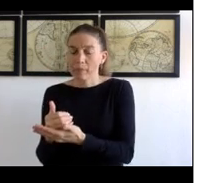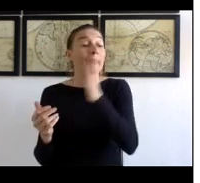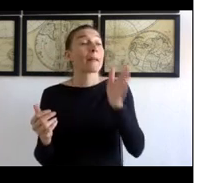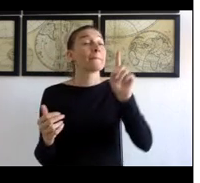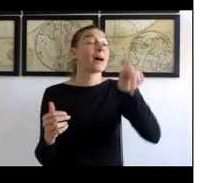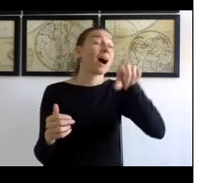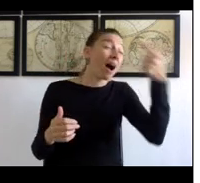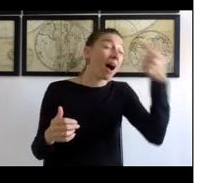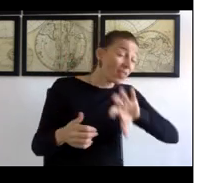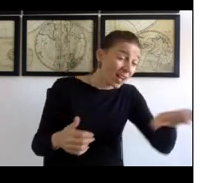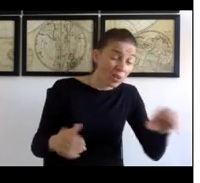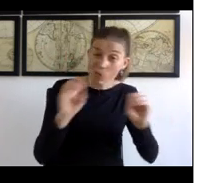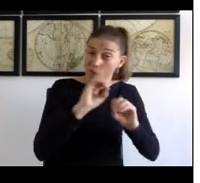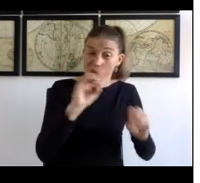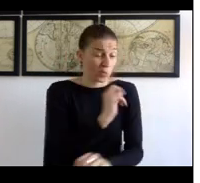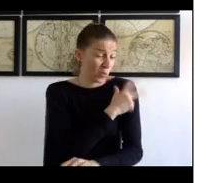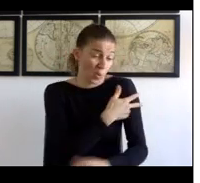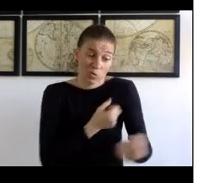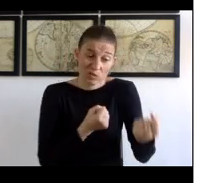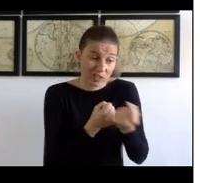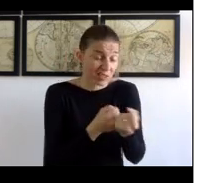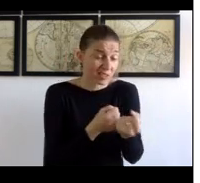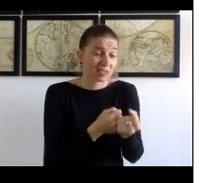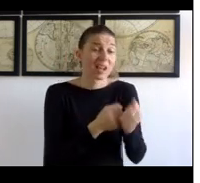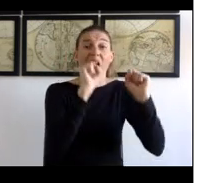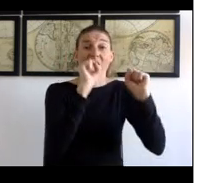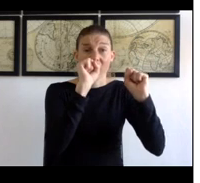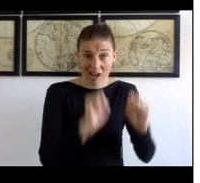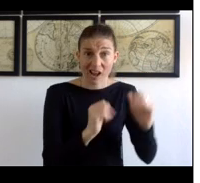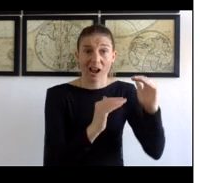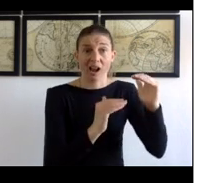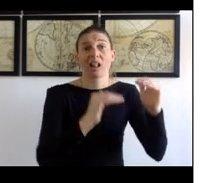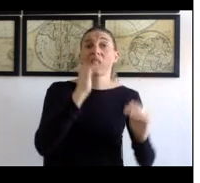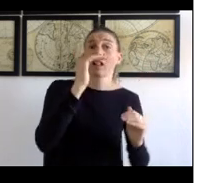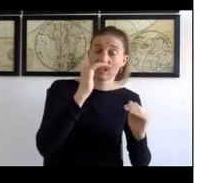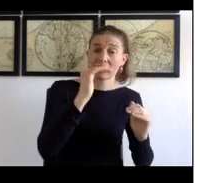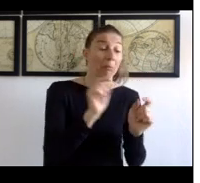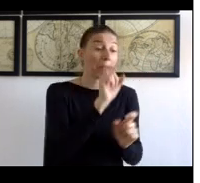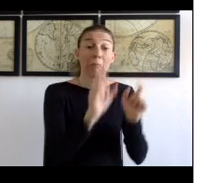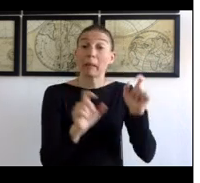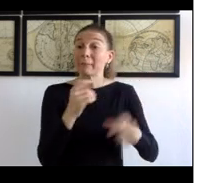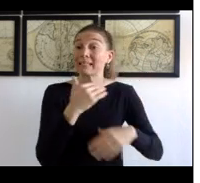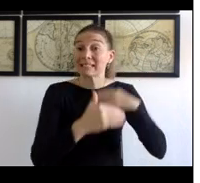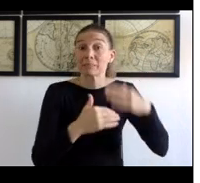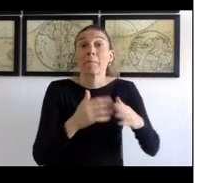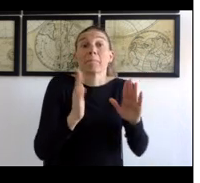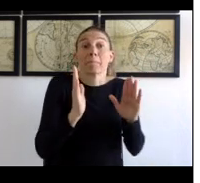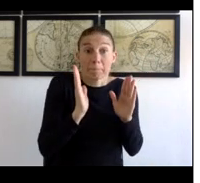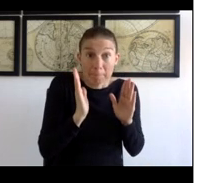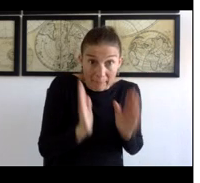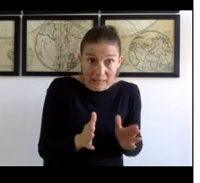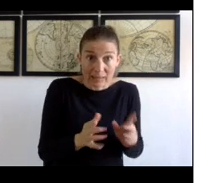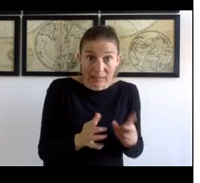and disability related benefits, I mean, persons with disabilities they don't have other option but to work.